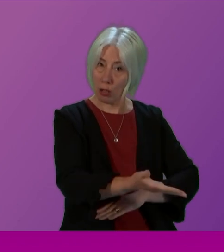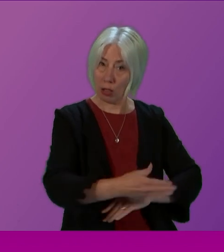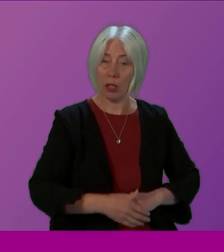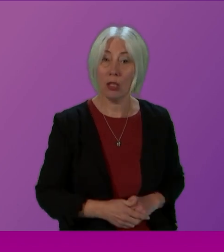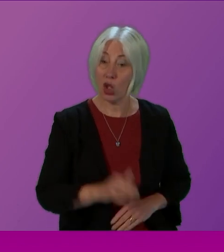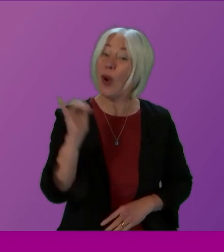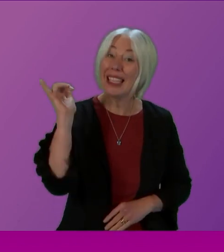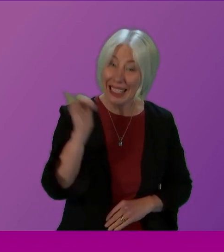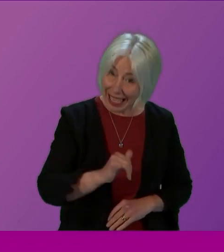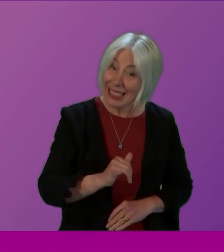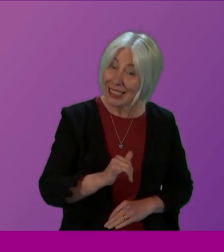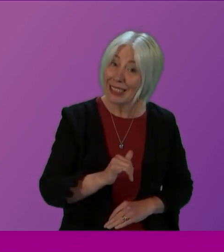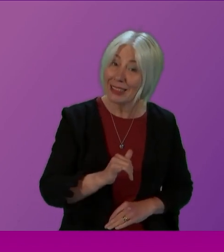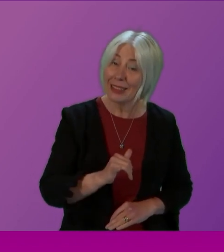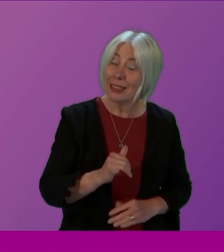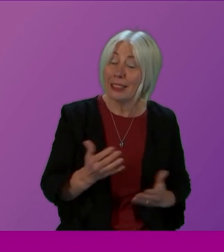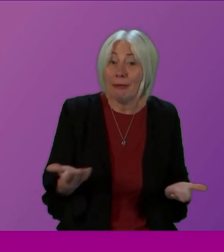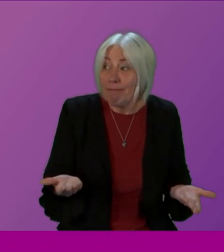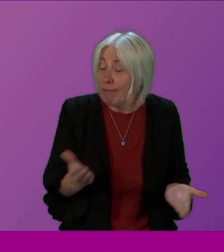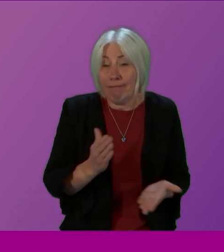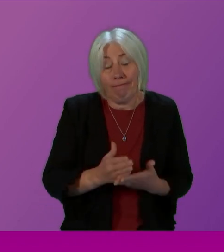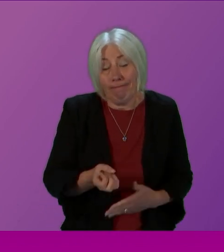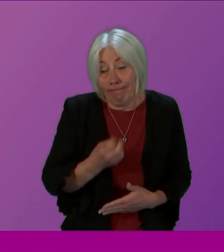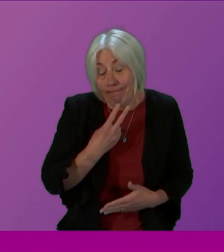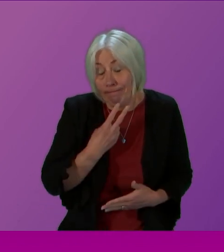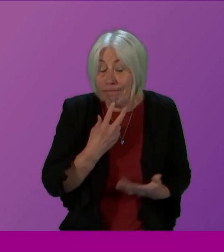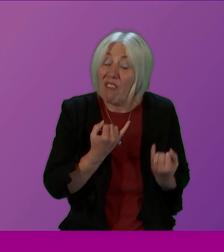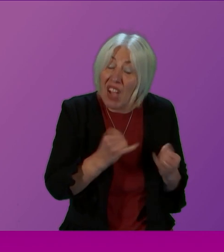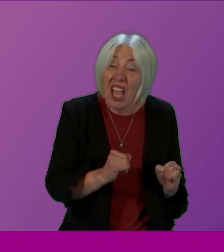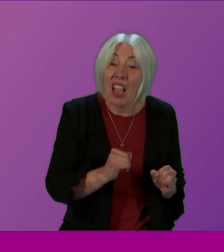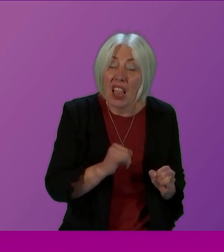Yes, there have been regrettable failings here, which, of course, the Government is